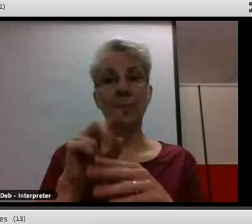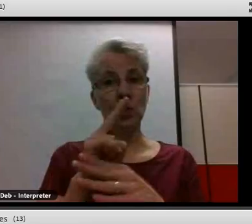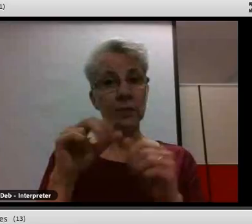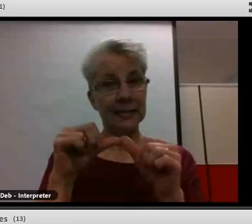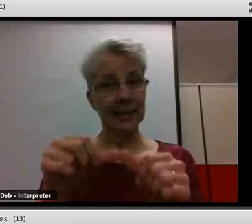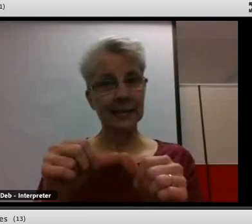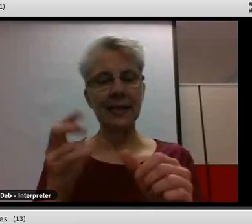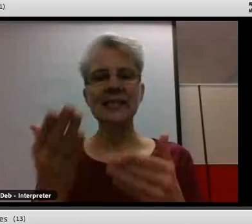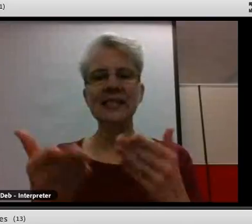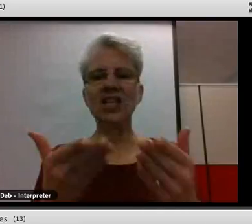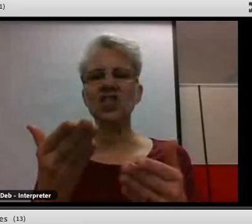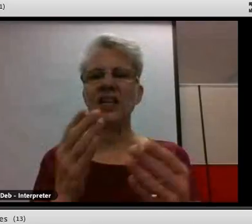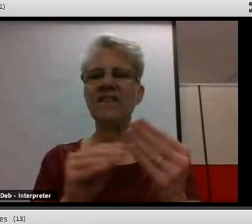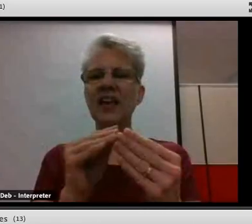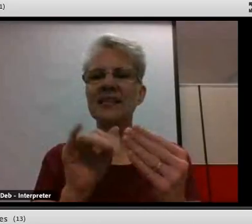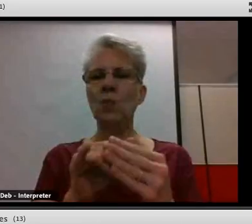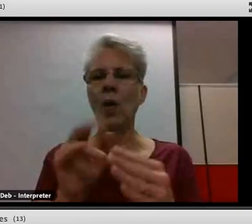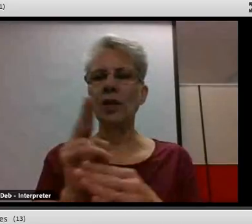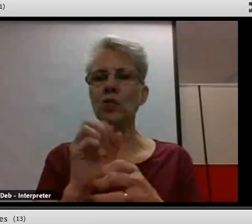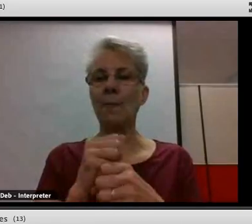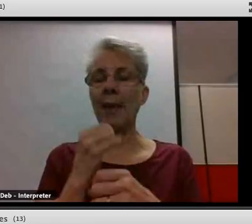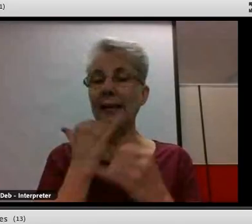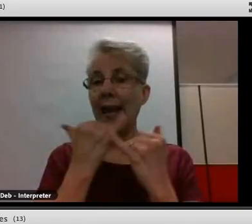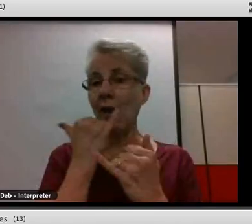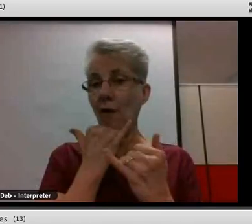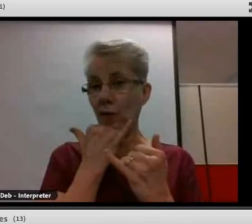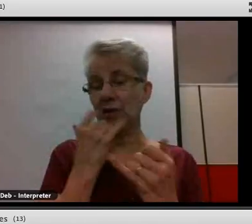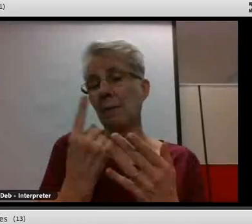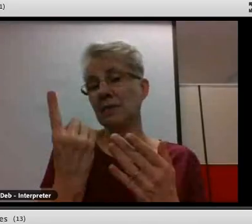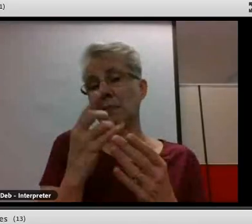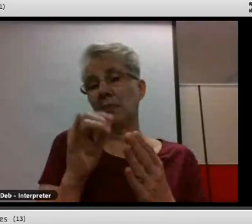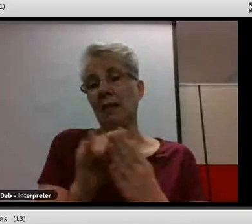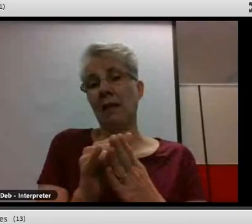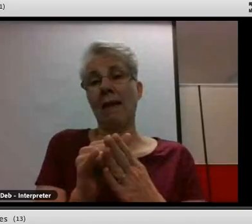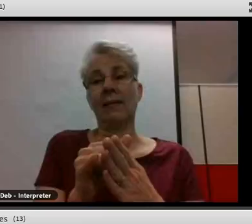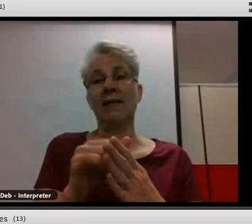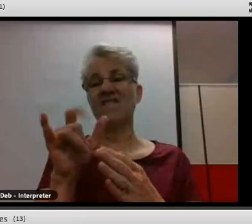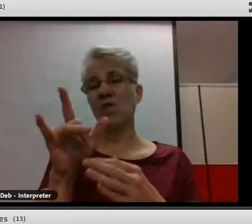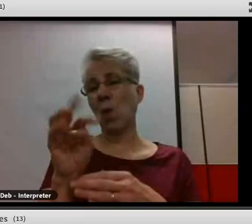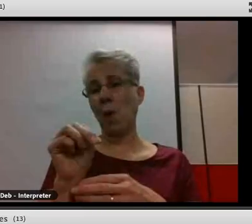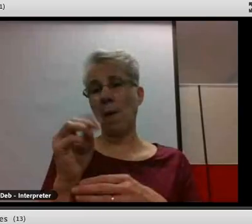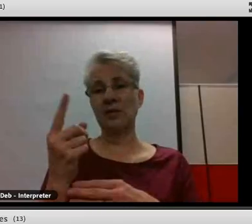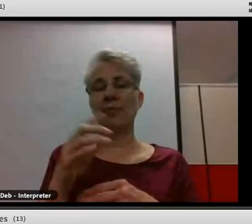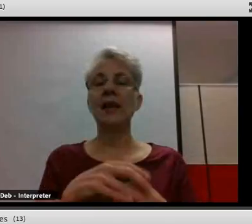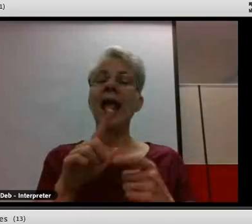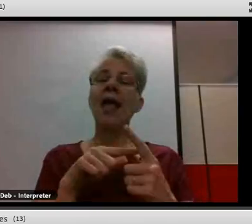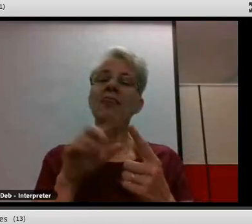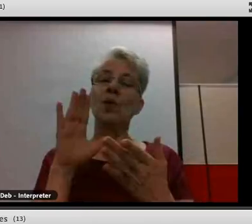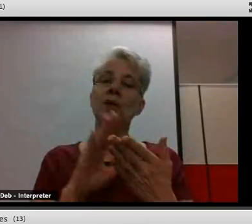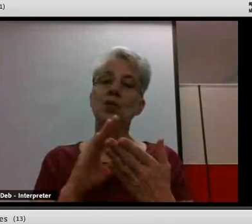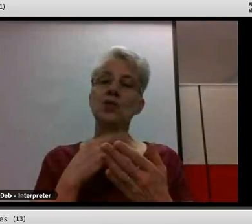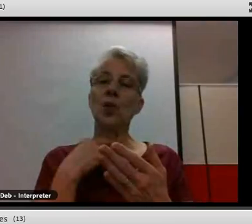I'm not sure what this is going to pick up, if it's going to be helpful or not. This one is just crazy.